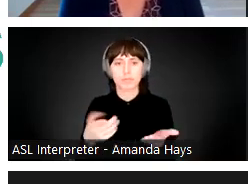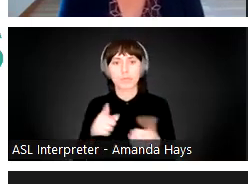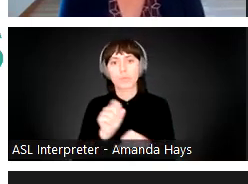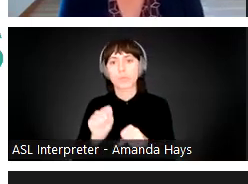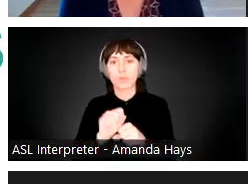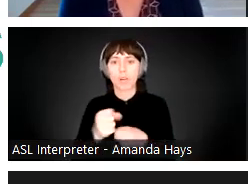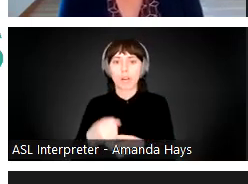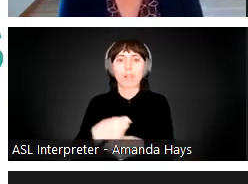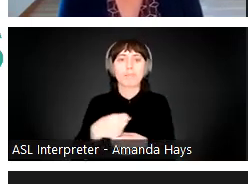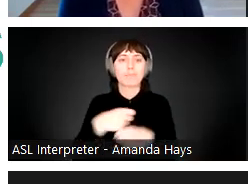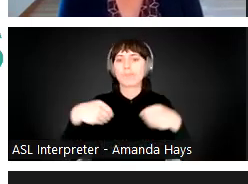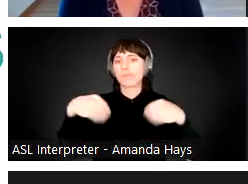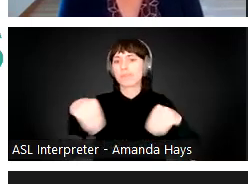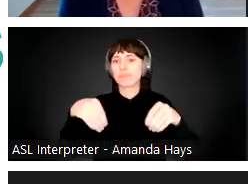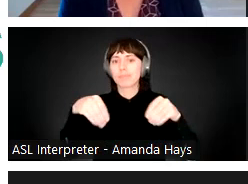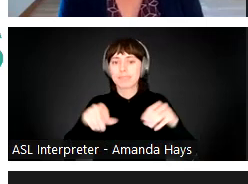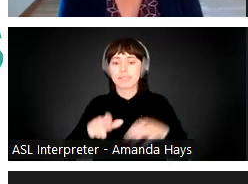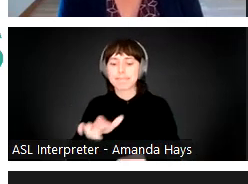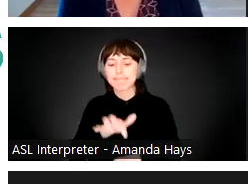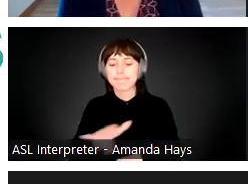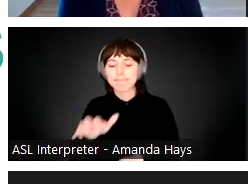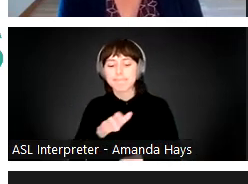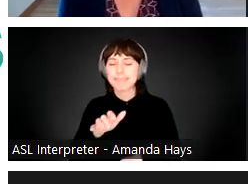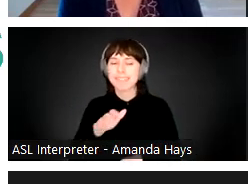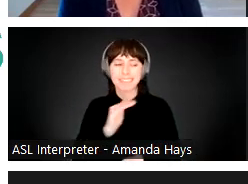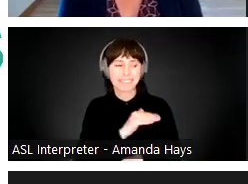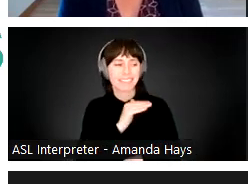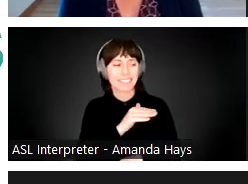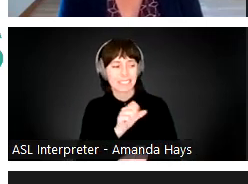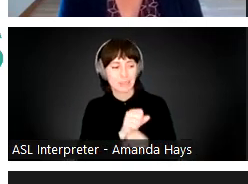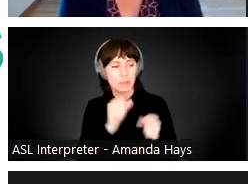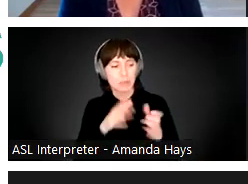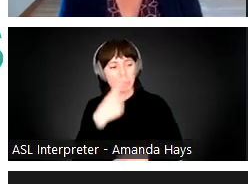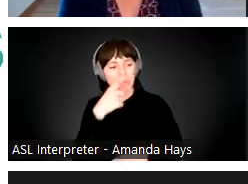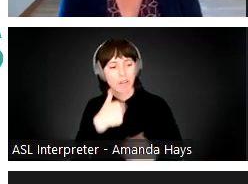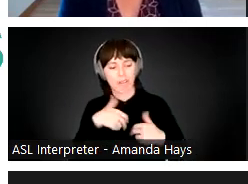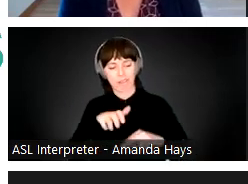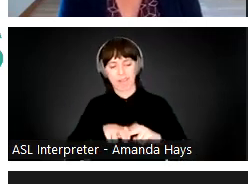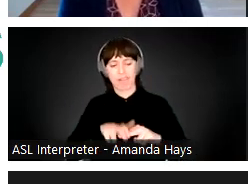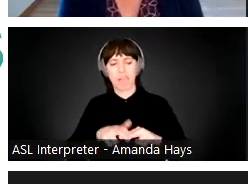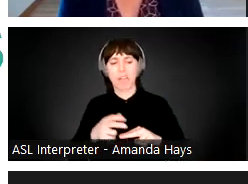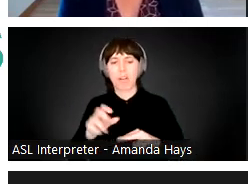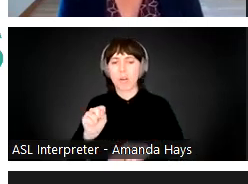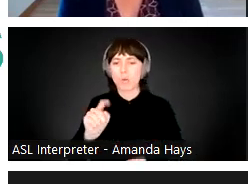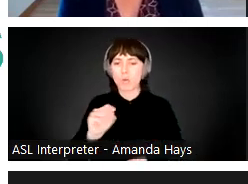and you're at the register, asking your employer to say, have a stool or a place